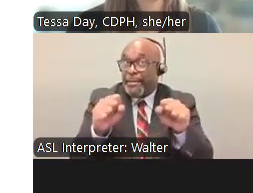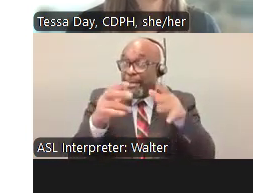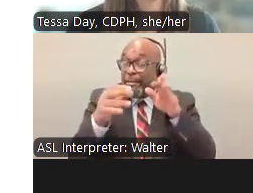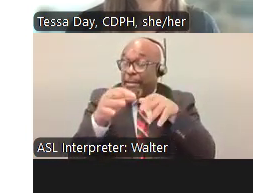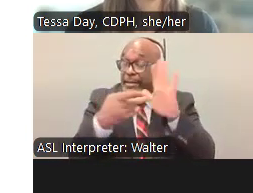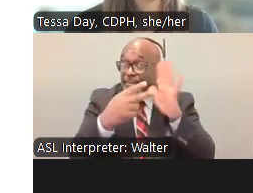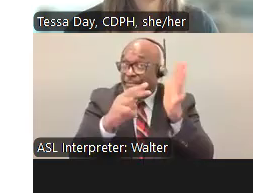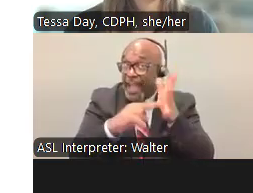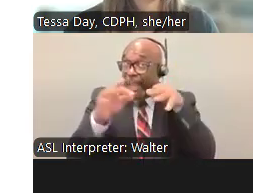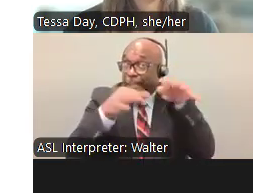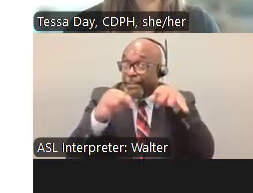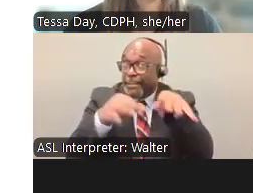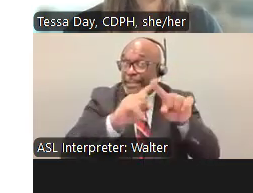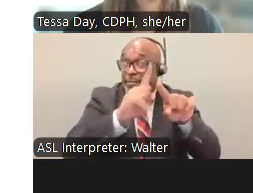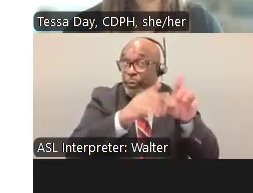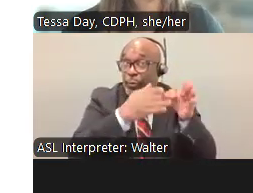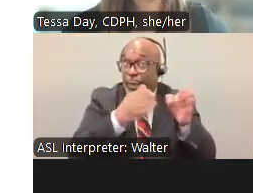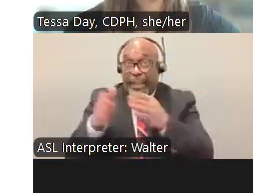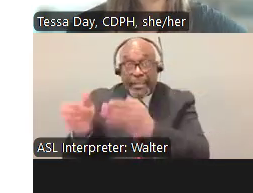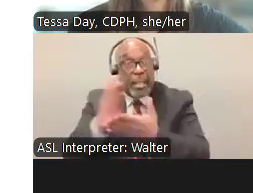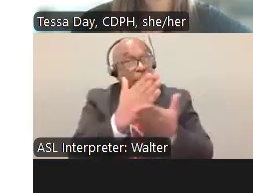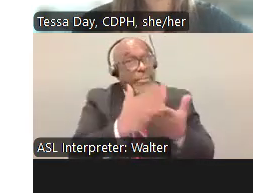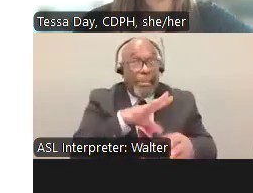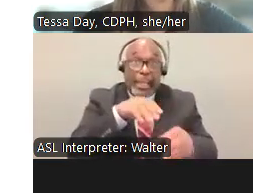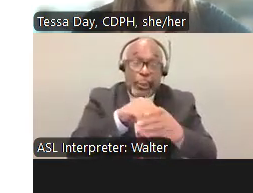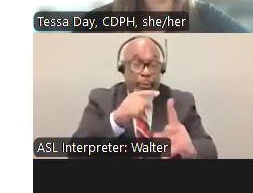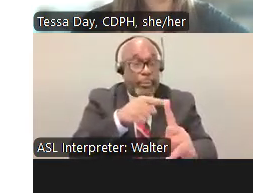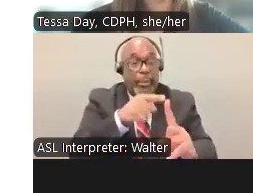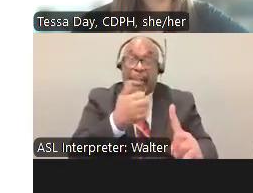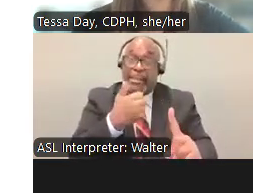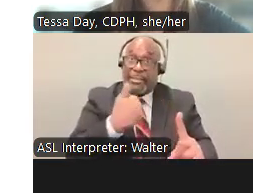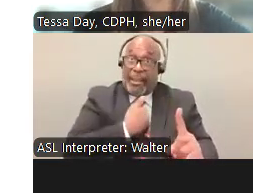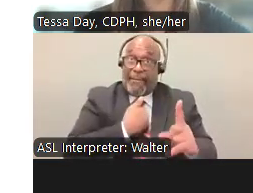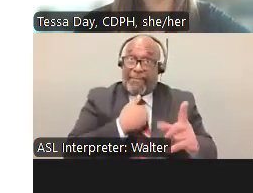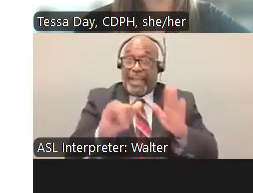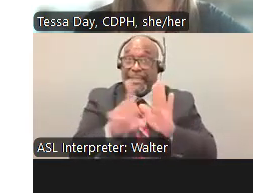13:19:57 so some of those include a 13:19:59 self-identity of disability, or